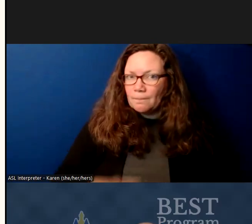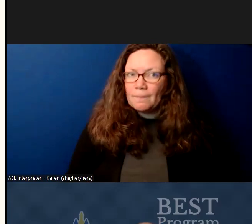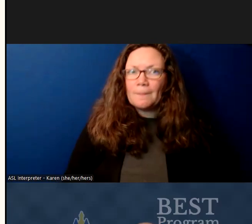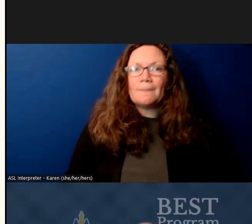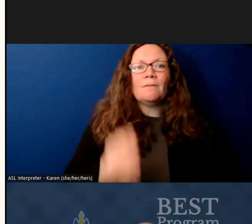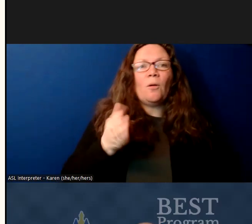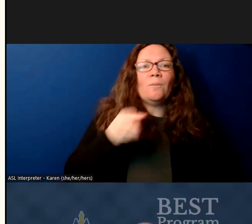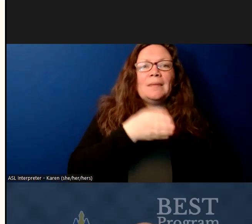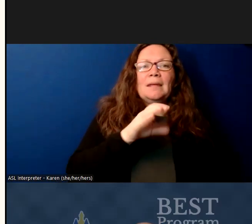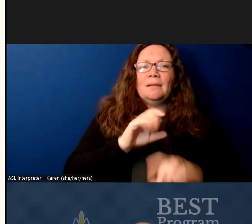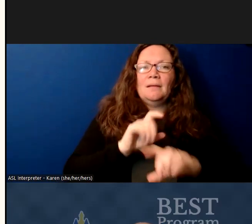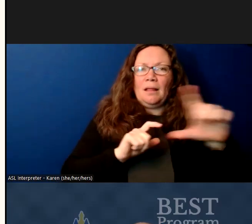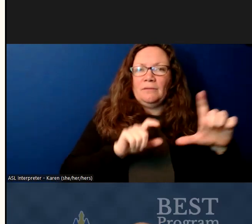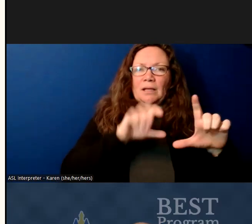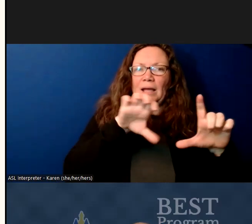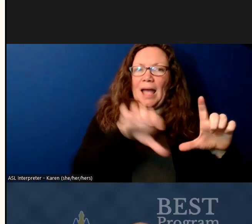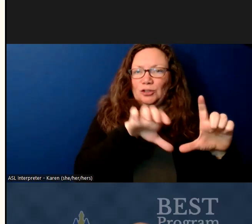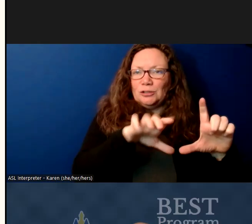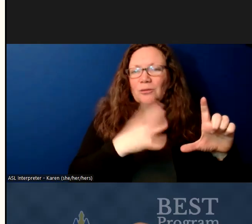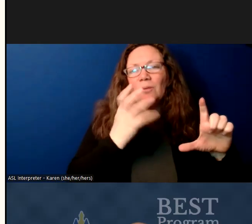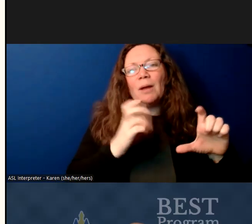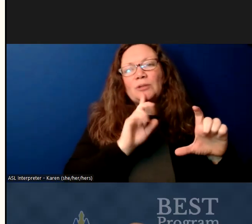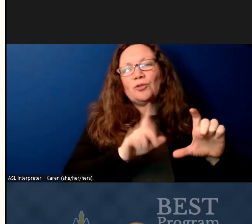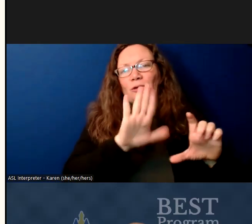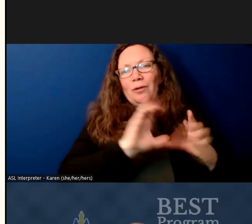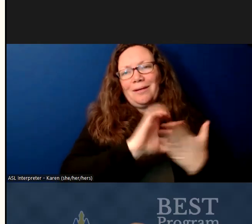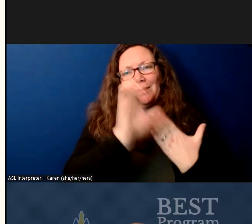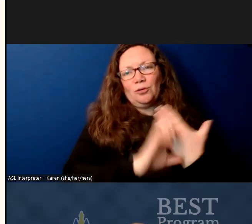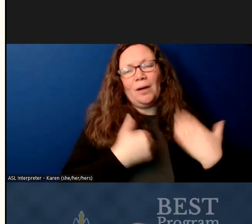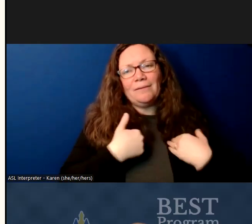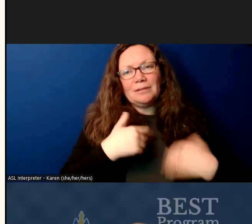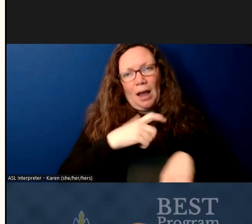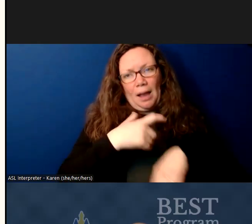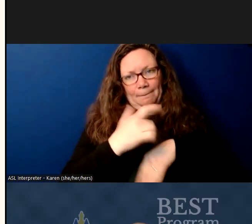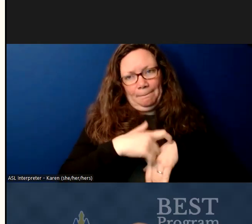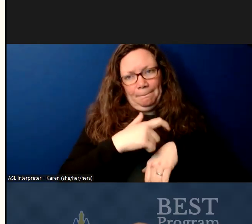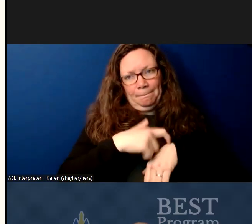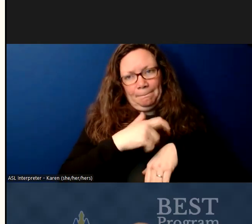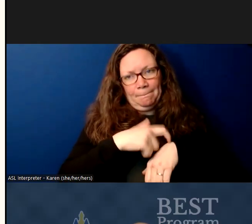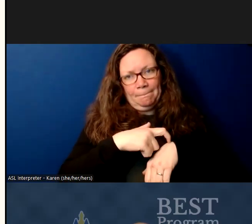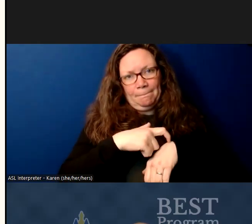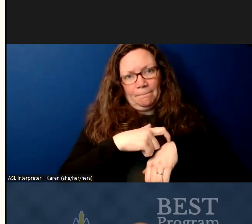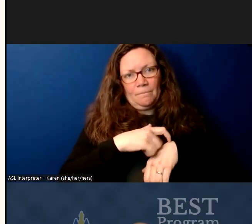we would like you to block some time in your calendar to make to be available for the end user to answer their questions.